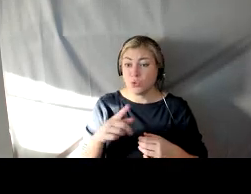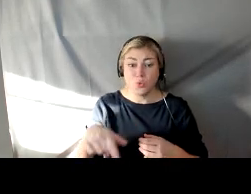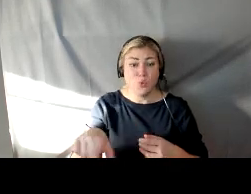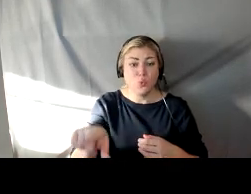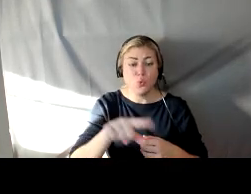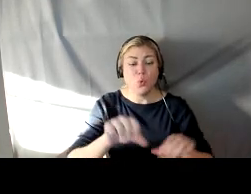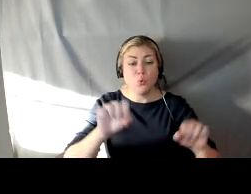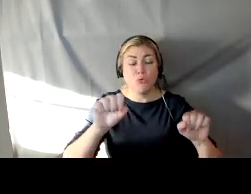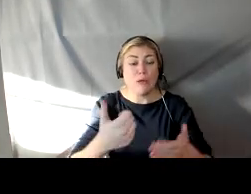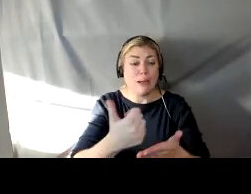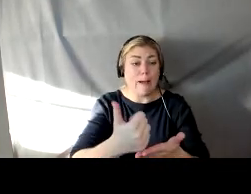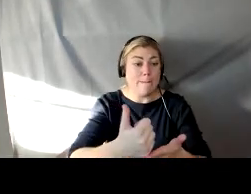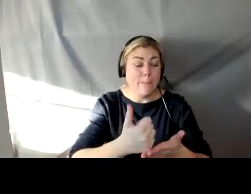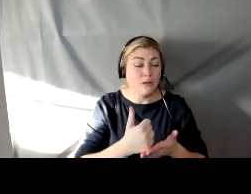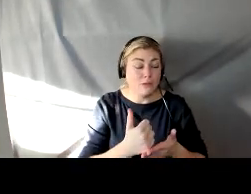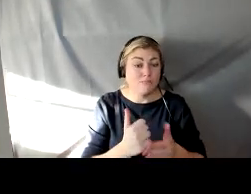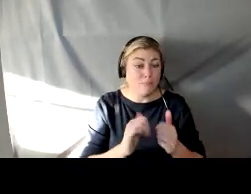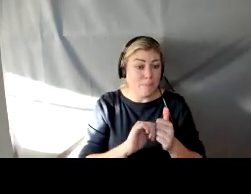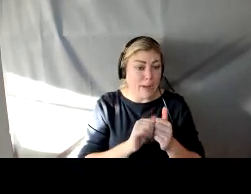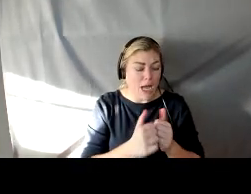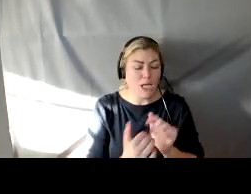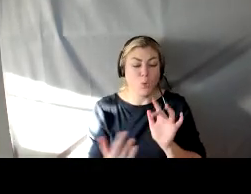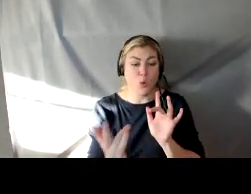Again, this meeting is is one way of doing that.